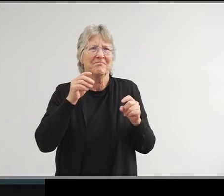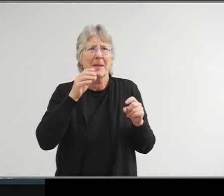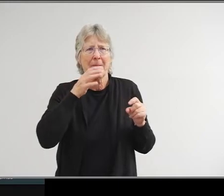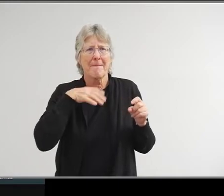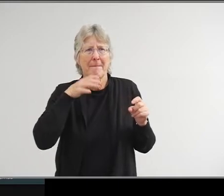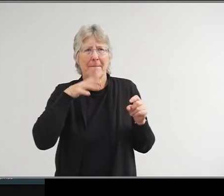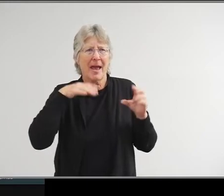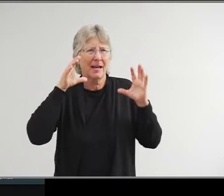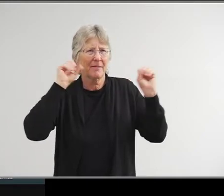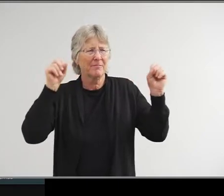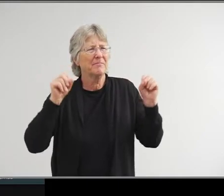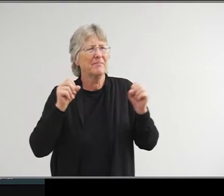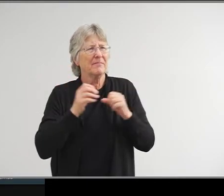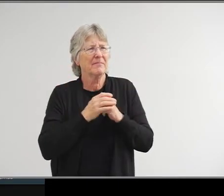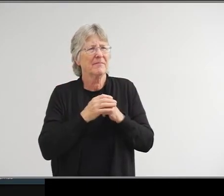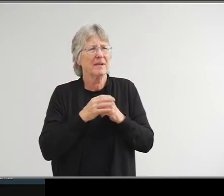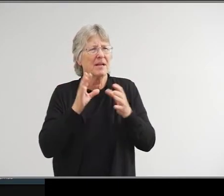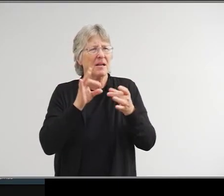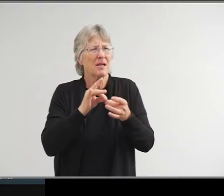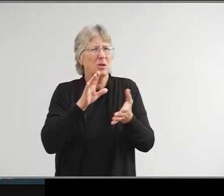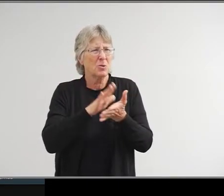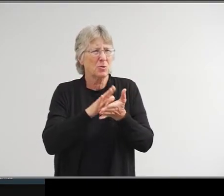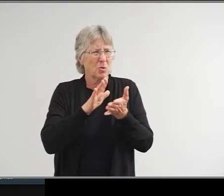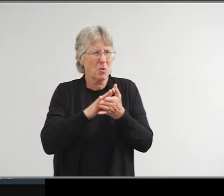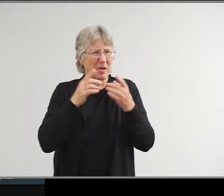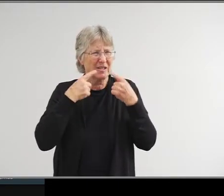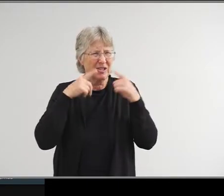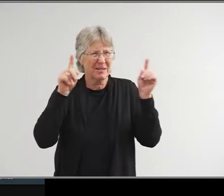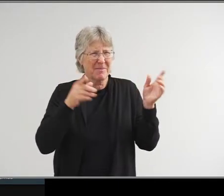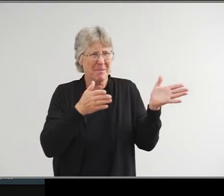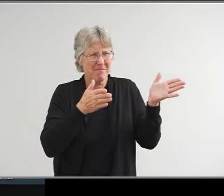our school achievement plans is there a difference